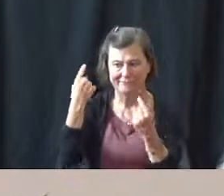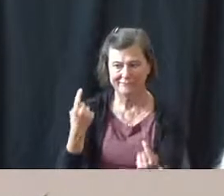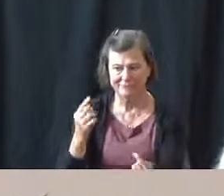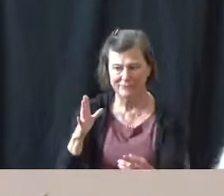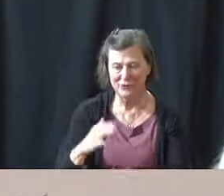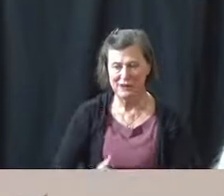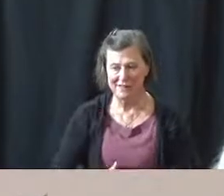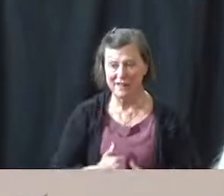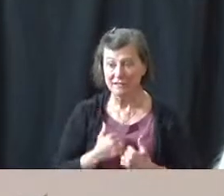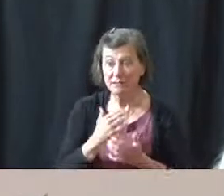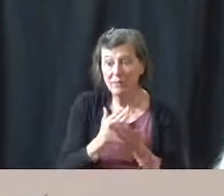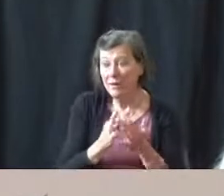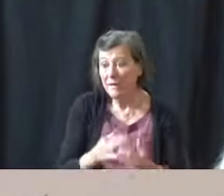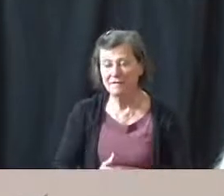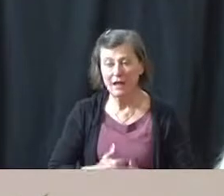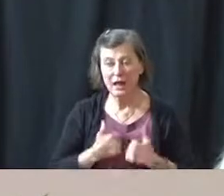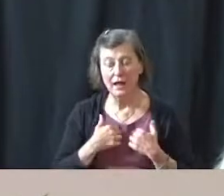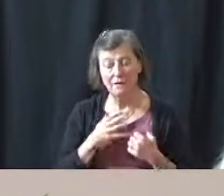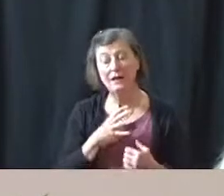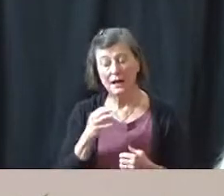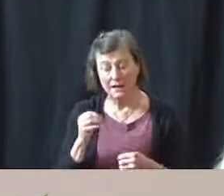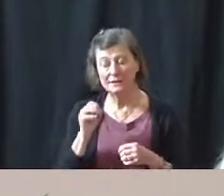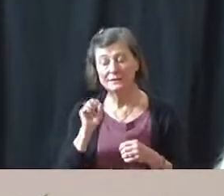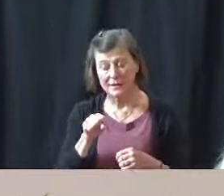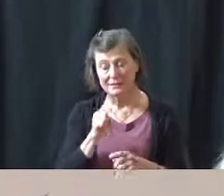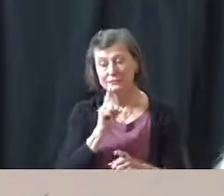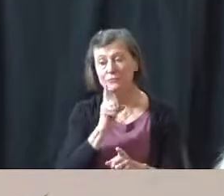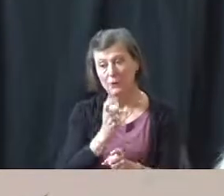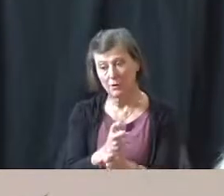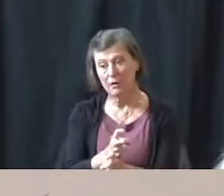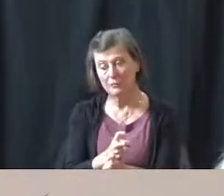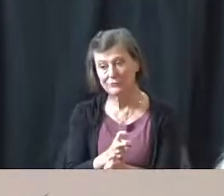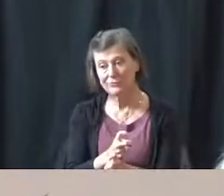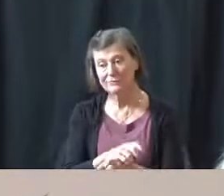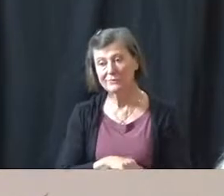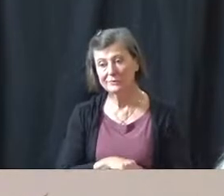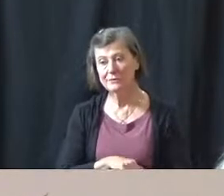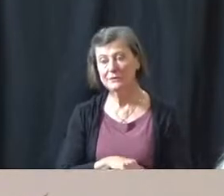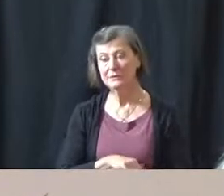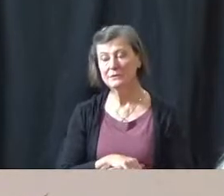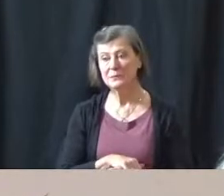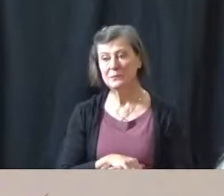It's part of life and it's so hard.